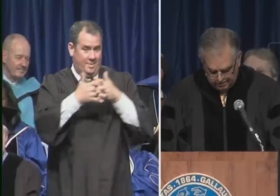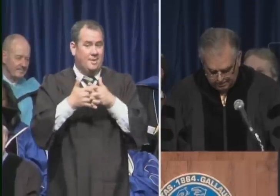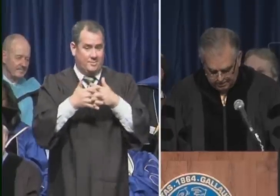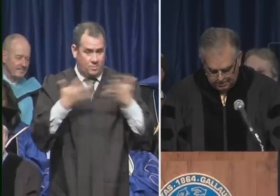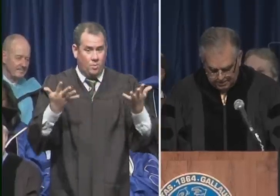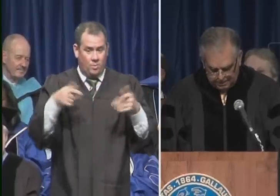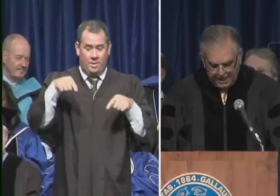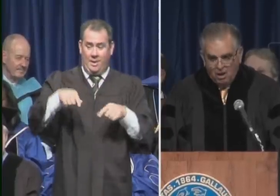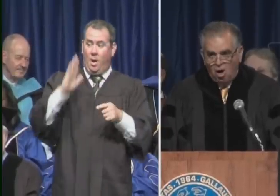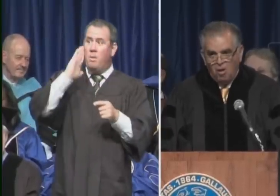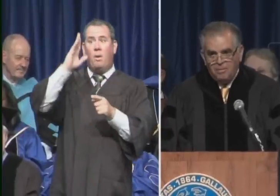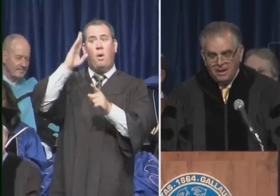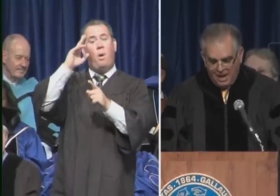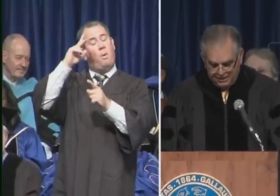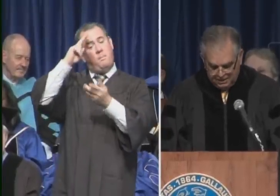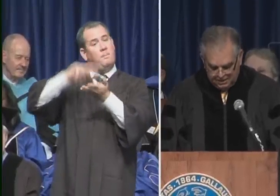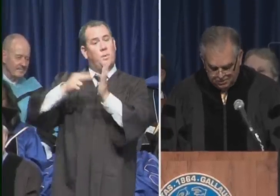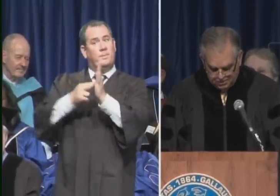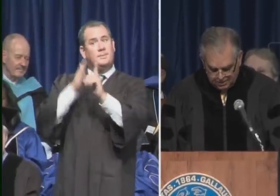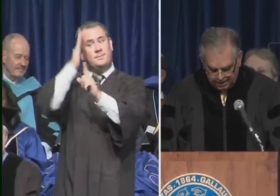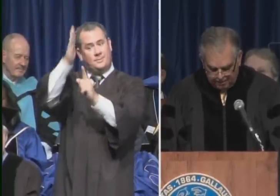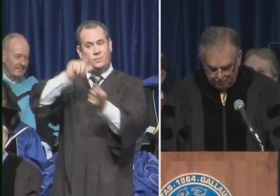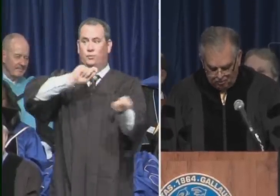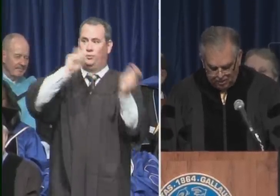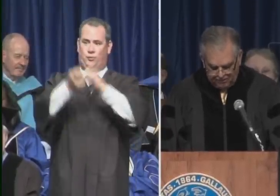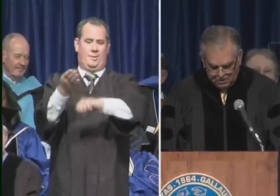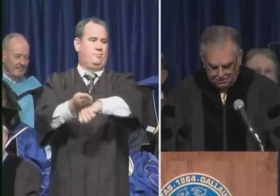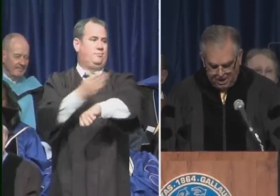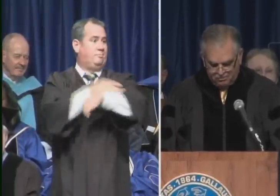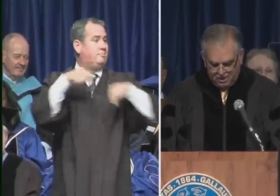Like all big ideas, every one of these projects